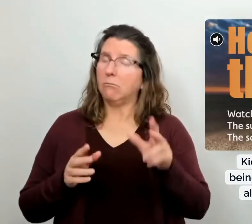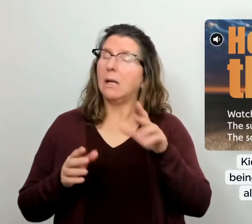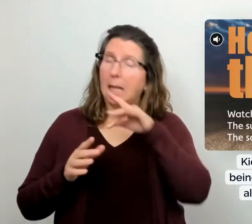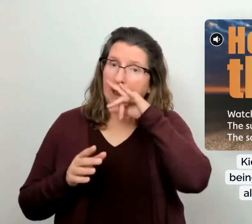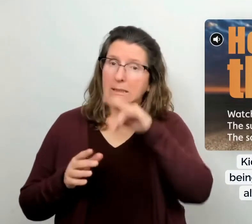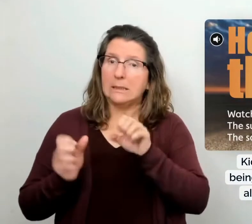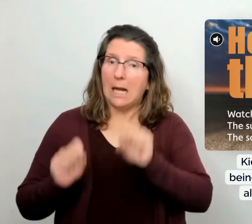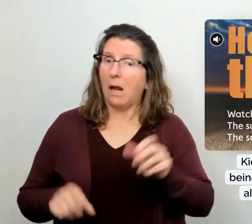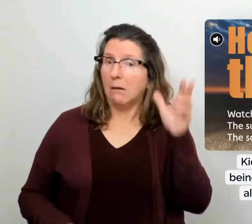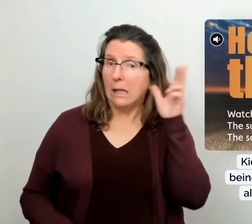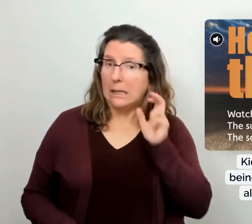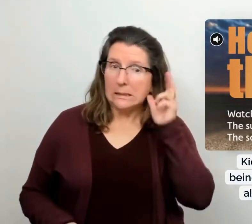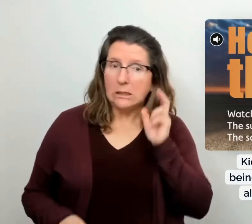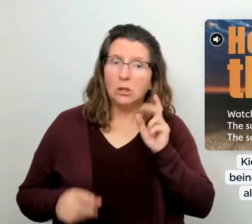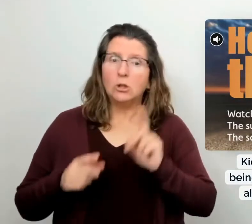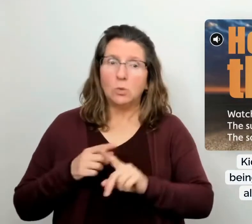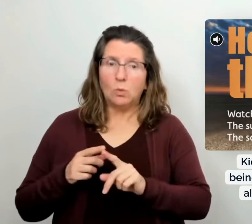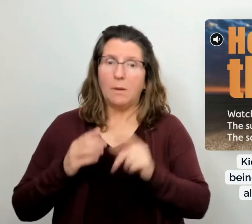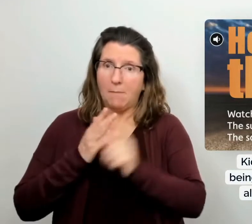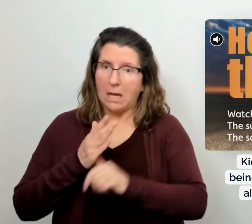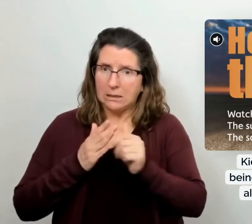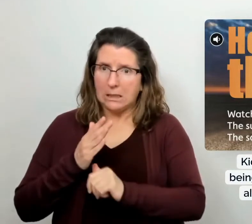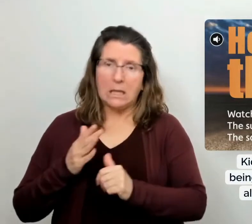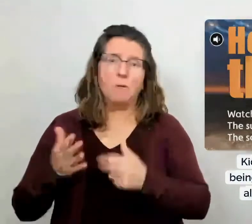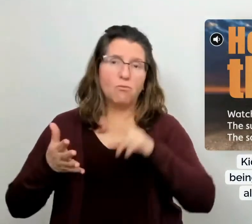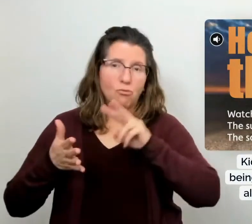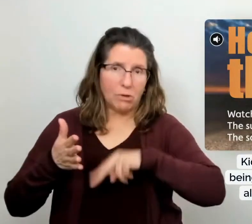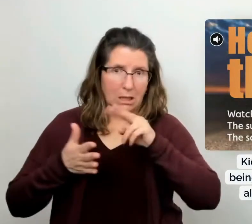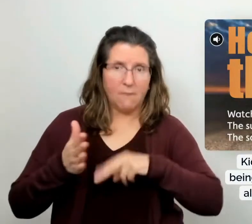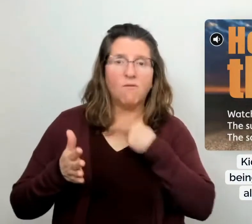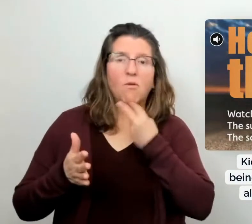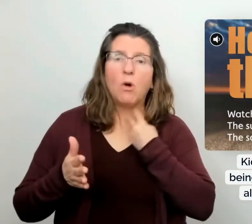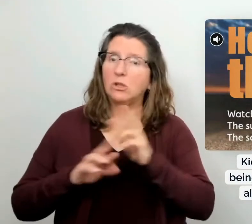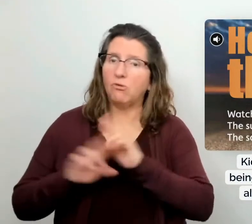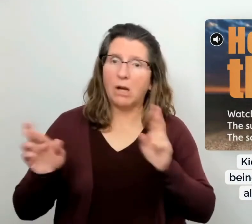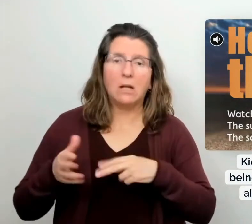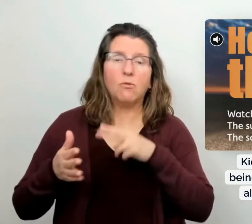Here's another text-to-speech option.